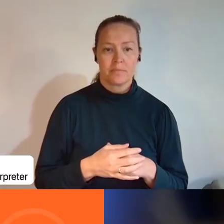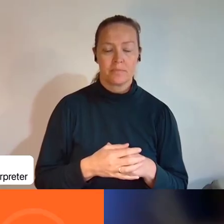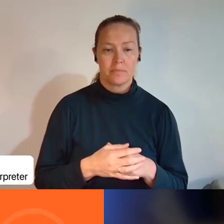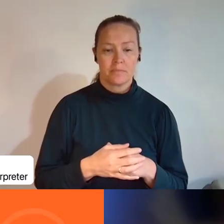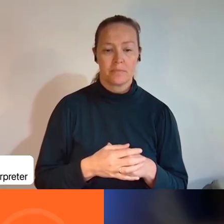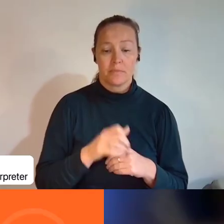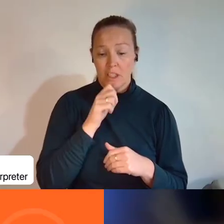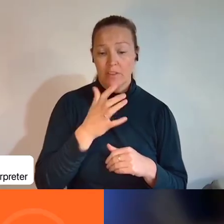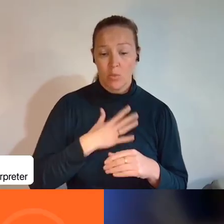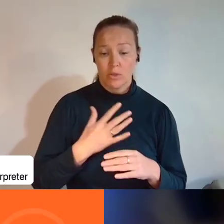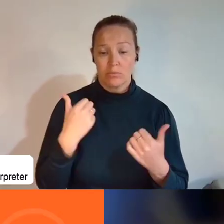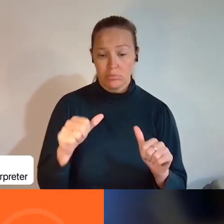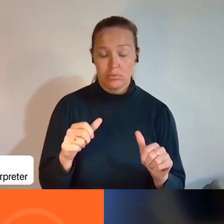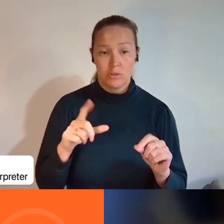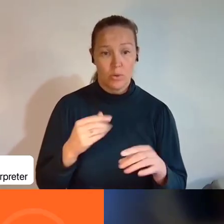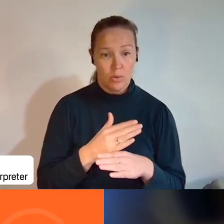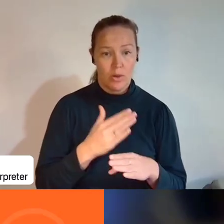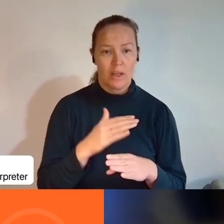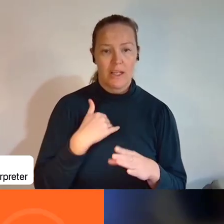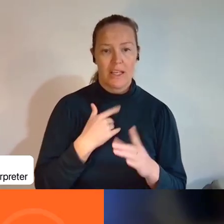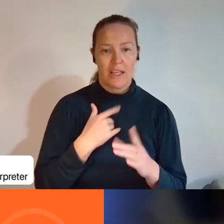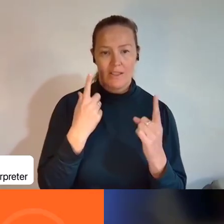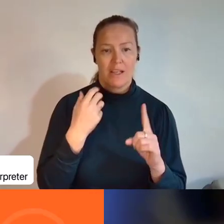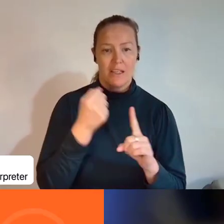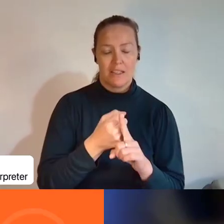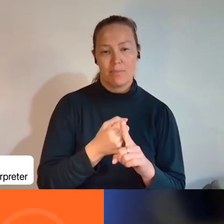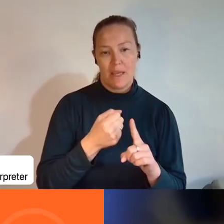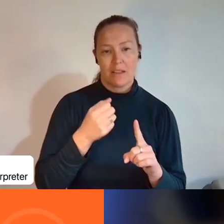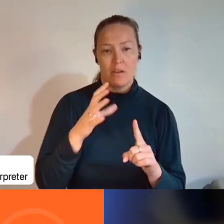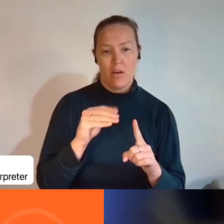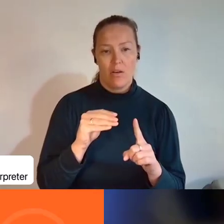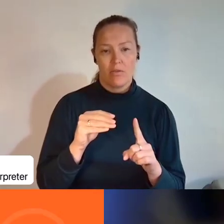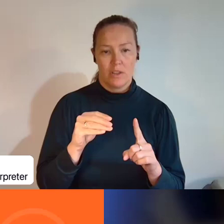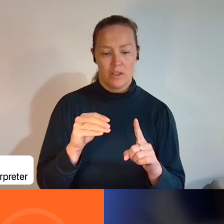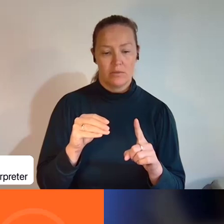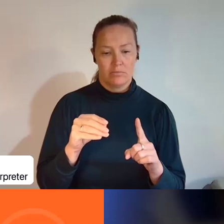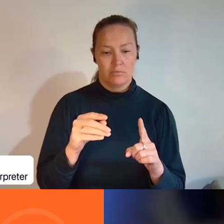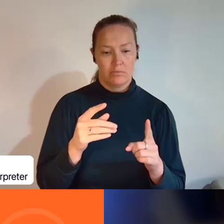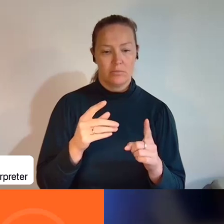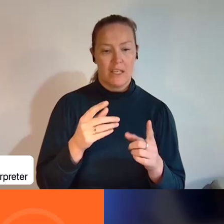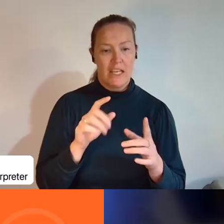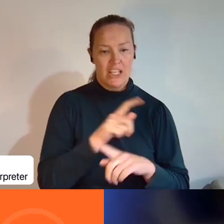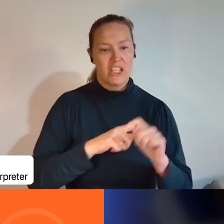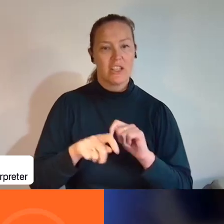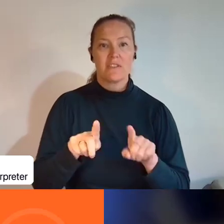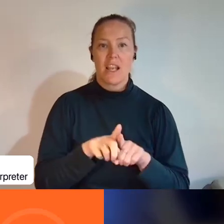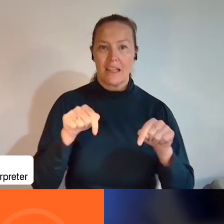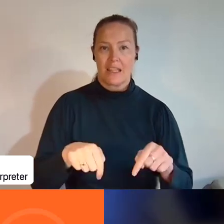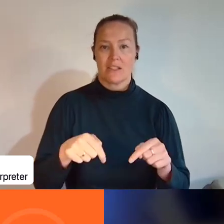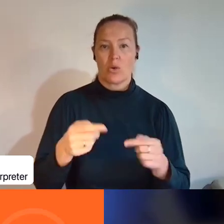understand the impacts of initiatives like Kōrero for Change. There is a short survey in the chat